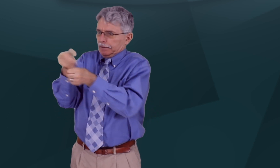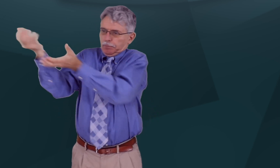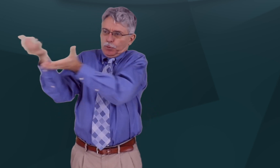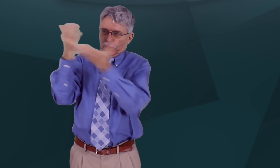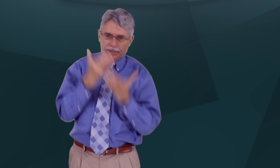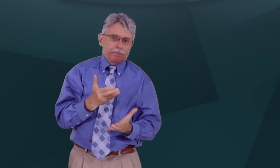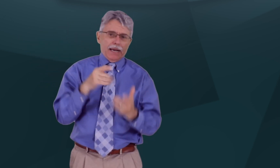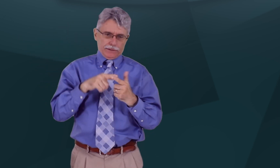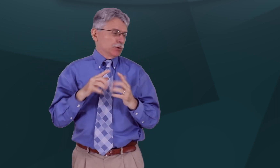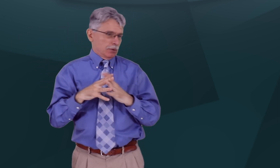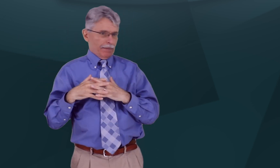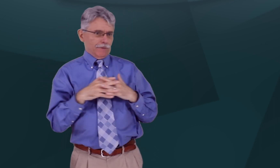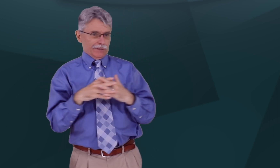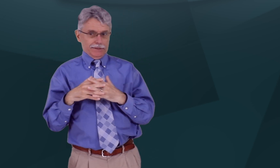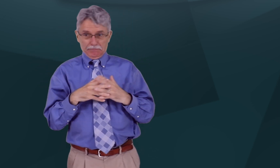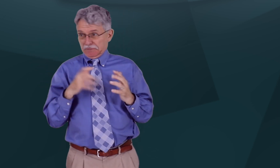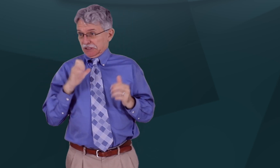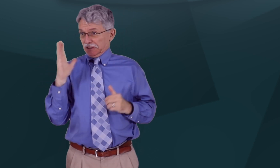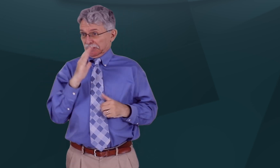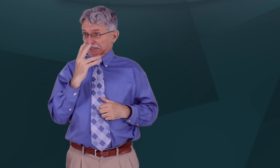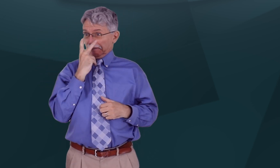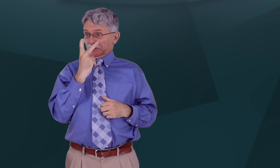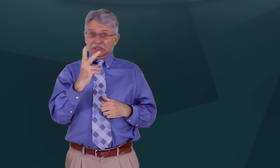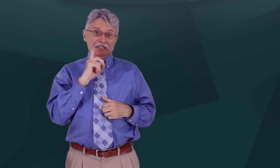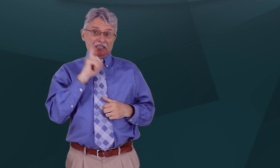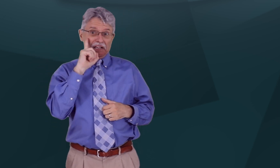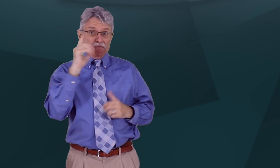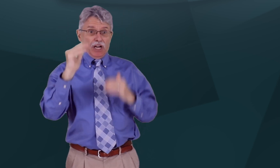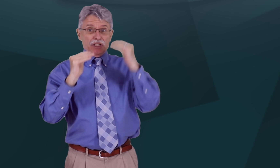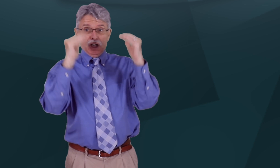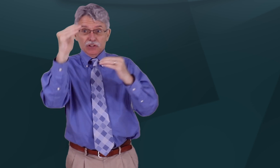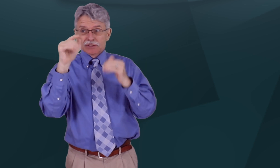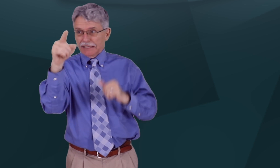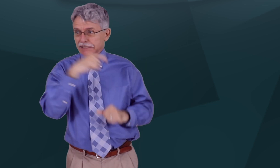and get them and bring them to America, because she had never seen a deaf adult in China.